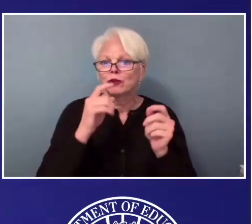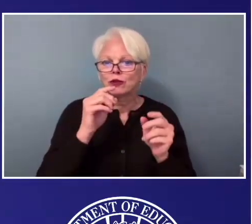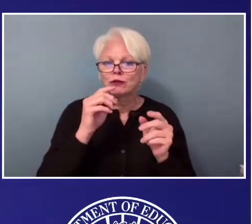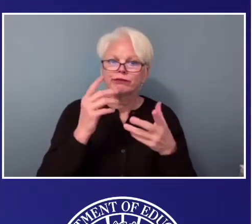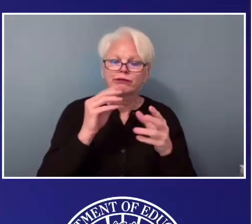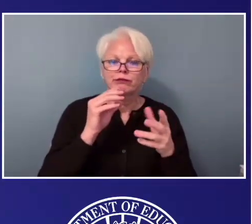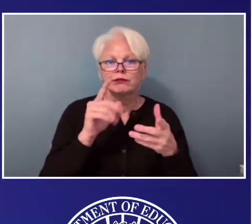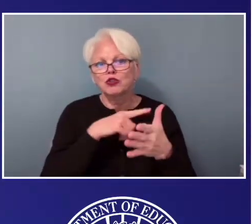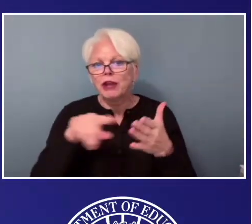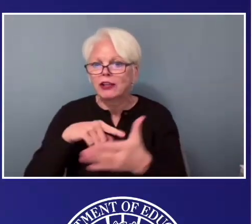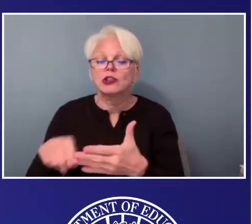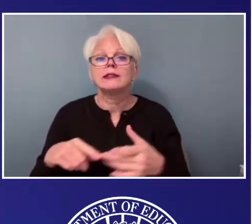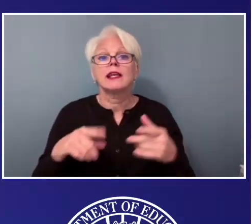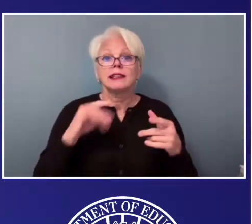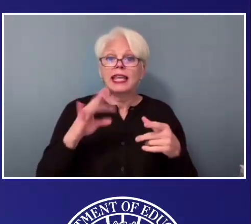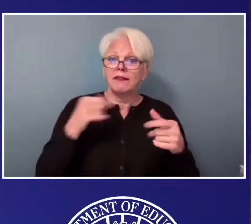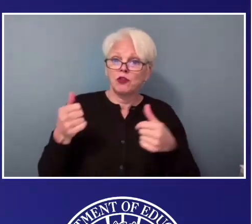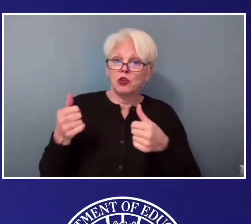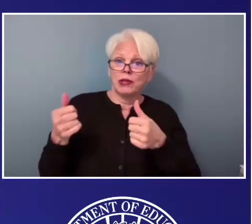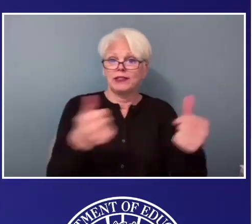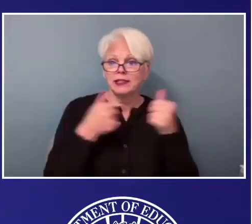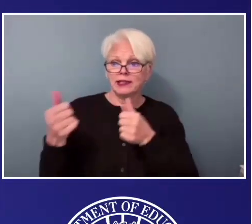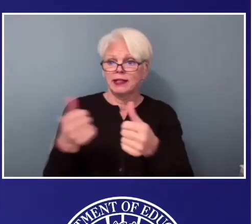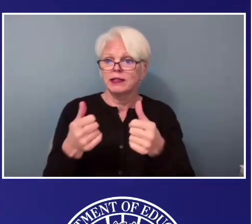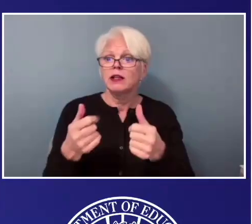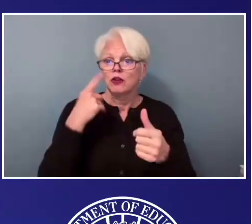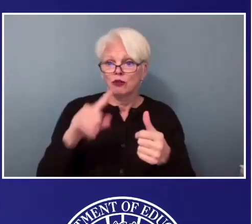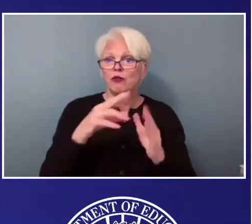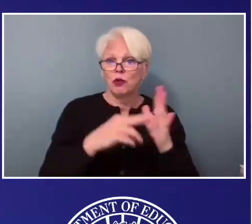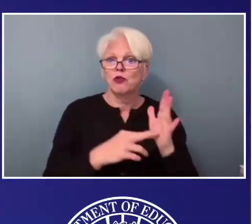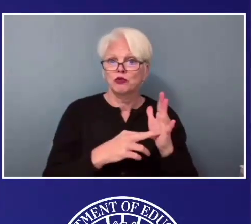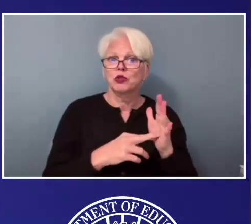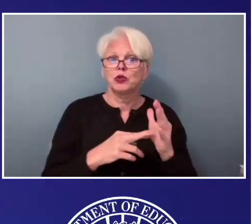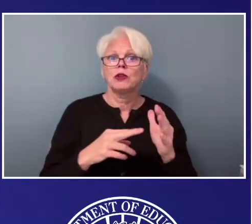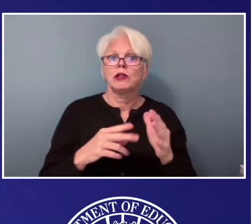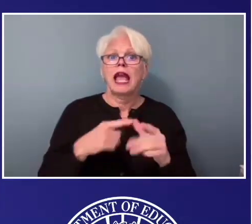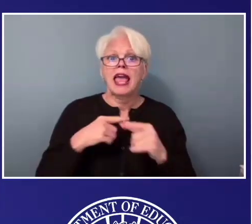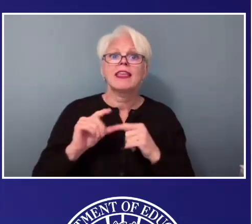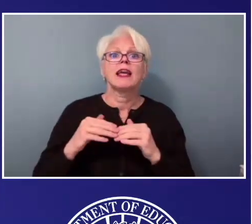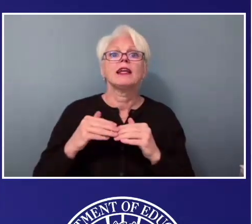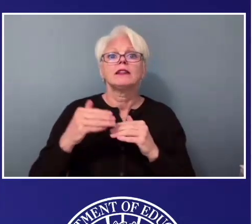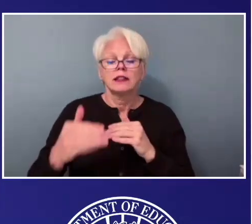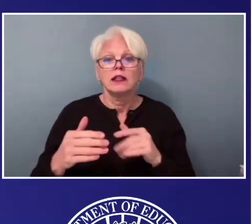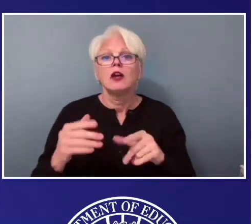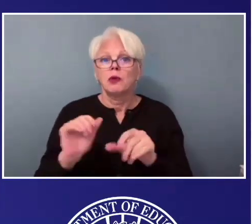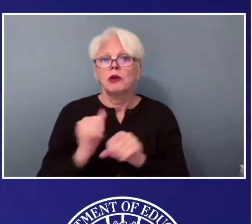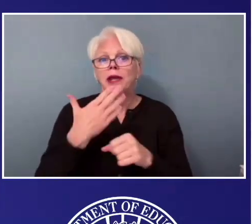take consensus on, if you give consensus to or we get consensus for the rule, you know, substantively, we will make our best efforts to stay